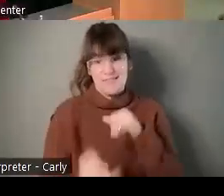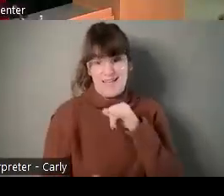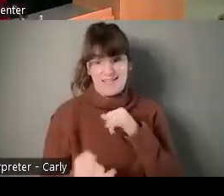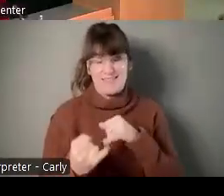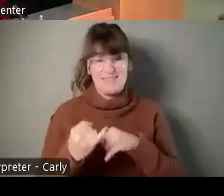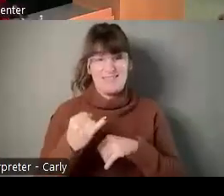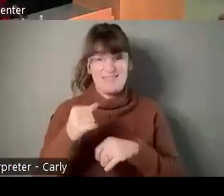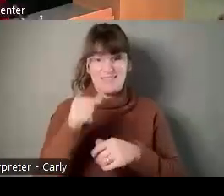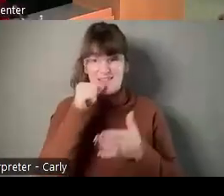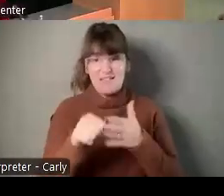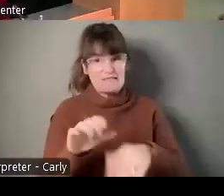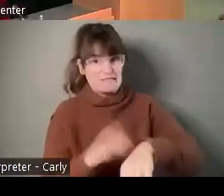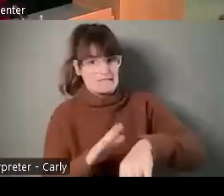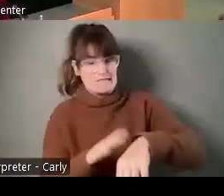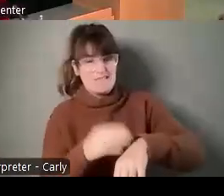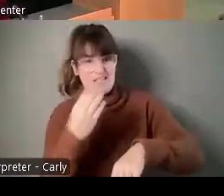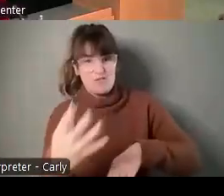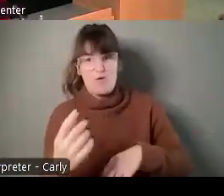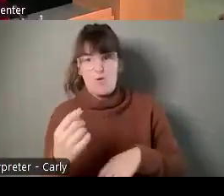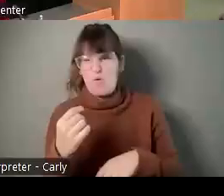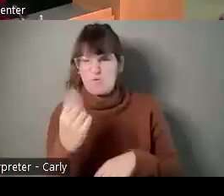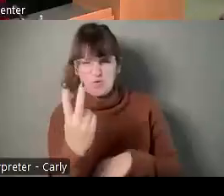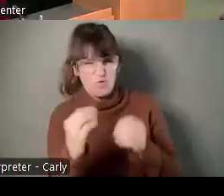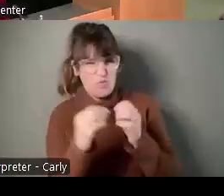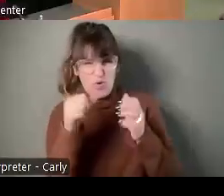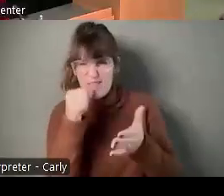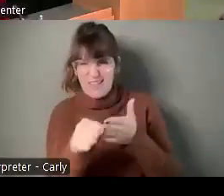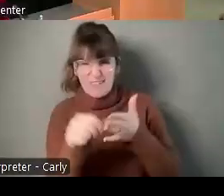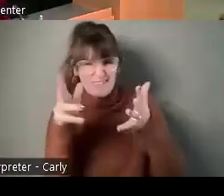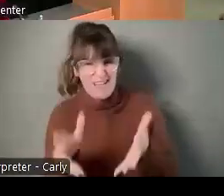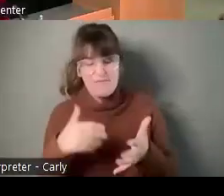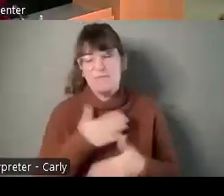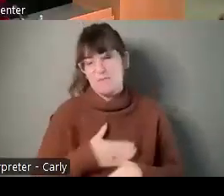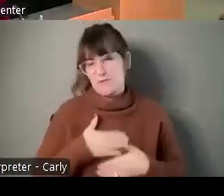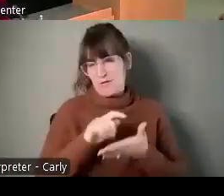Hey, this is my second to last one. I'm It's been so fun to get to write to you. We also let them